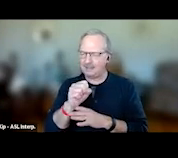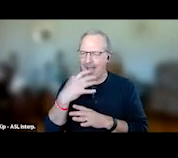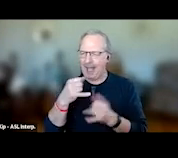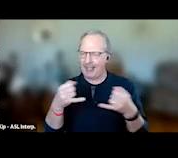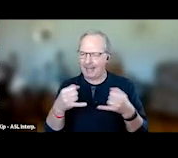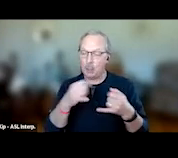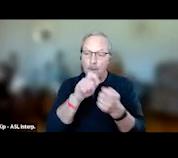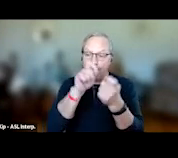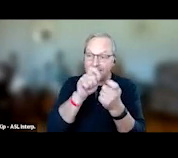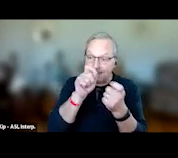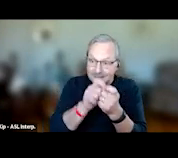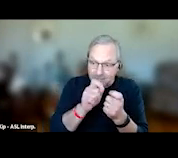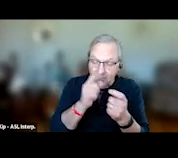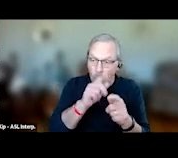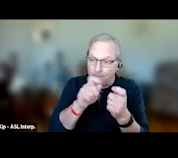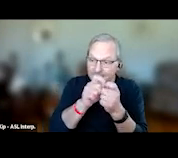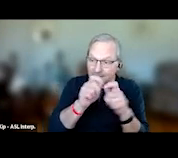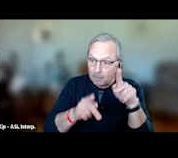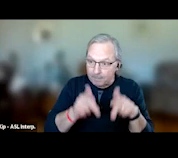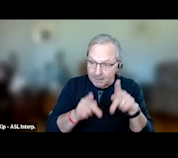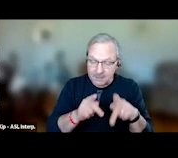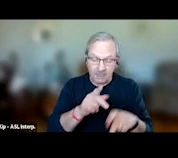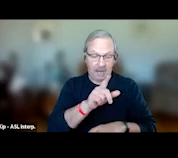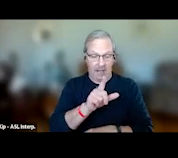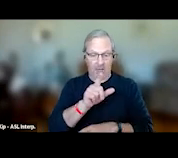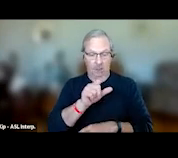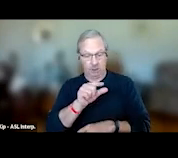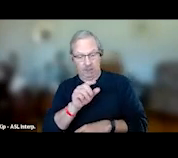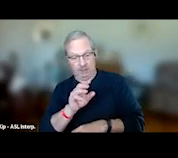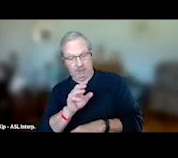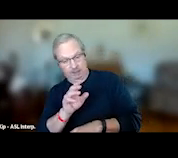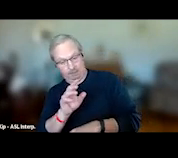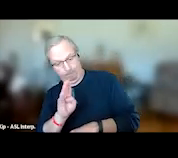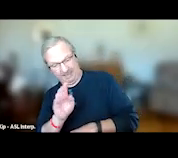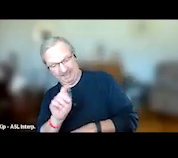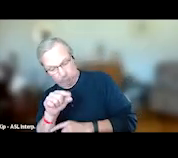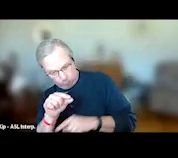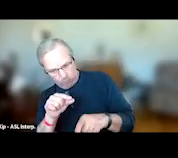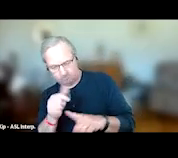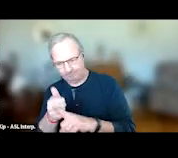for specific populations. So for example, LGBTQ has their own hotline, which is here.